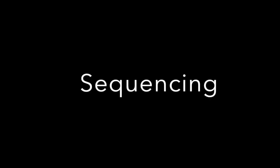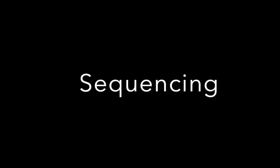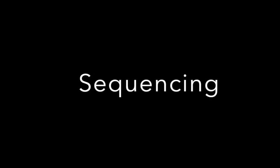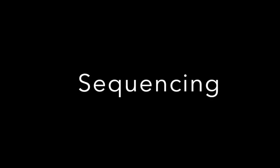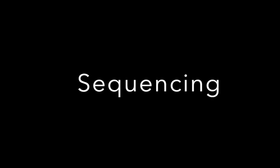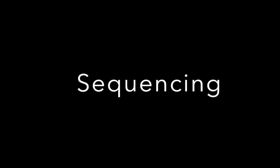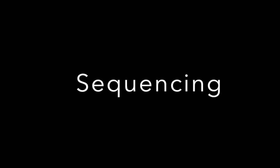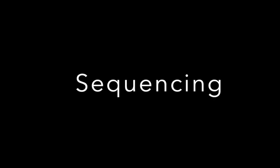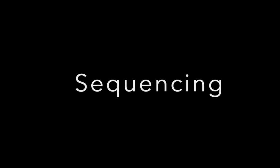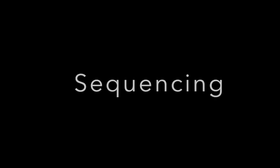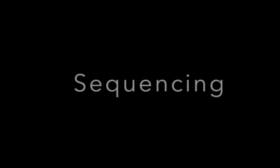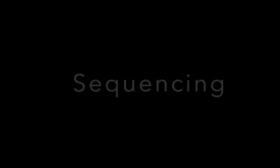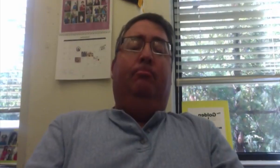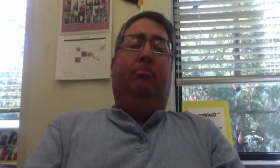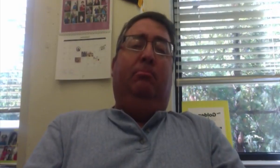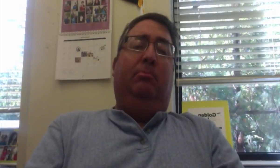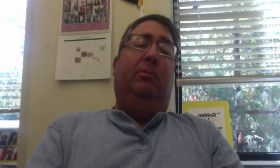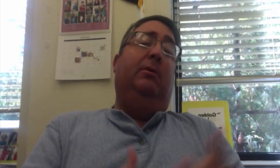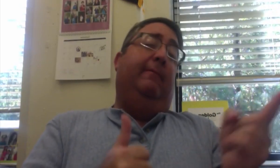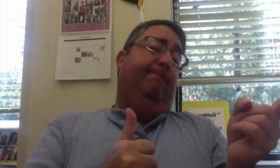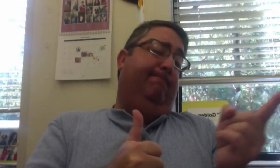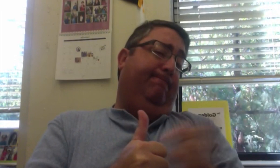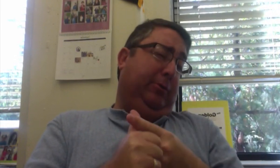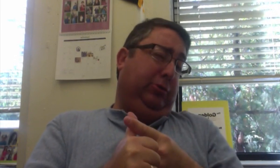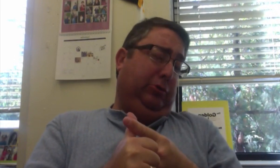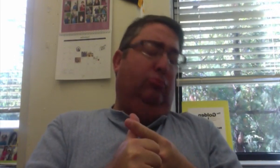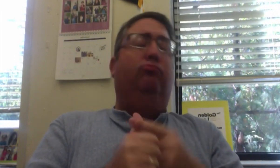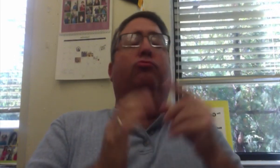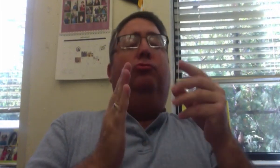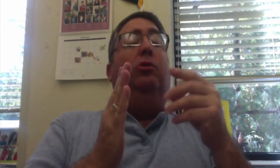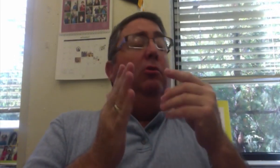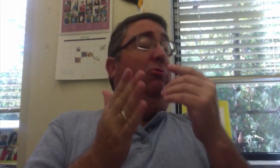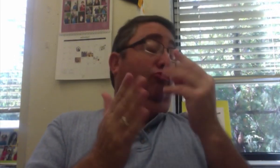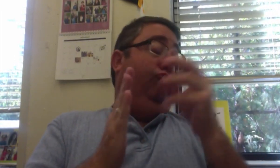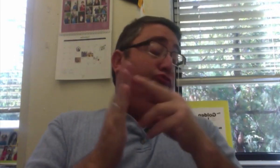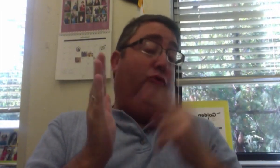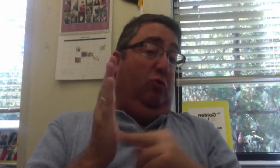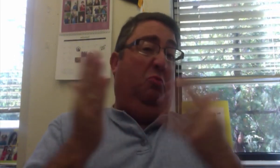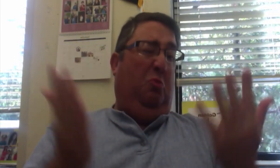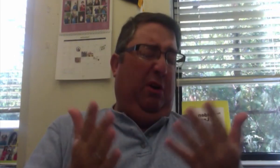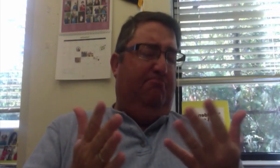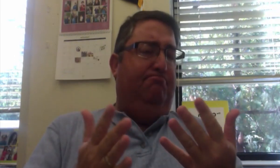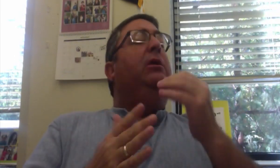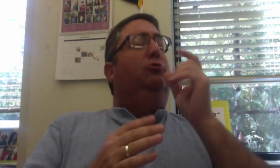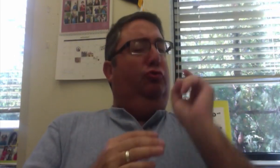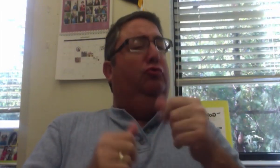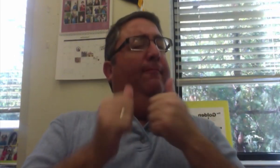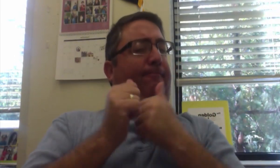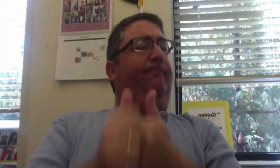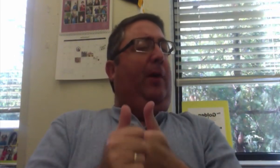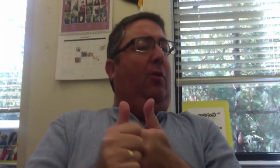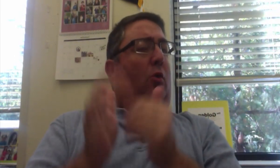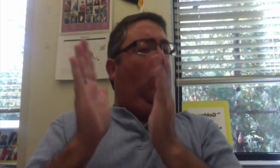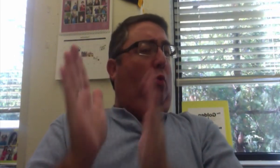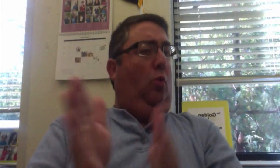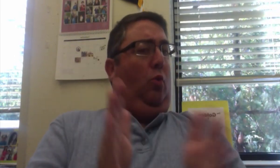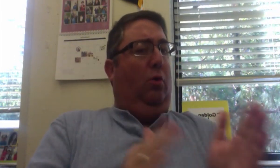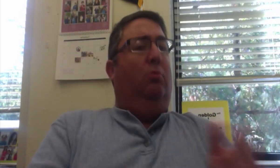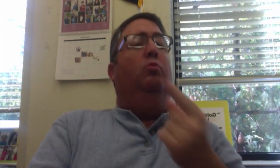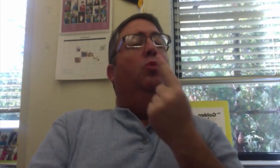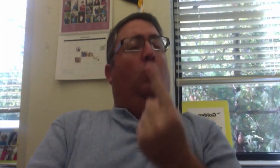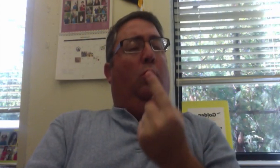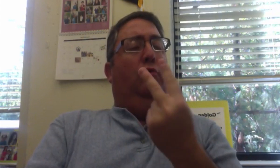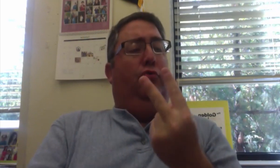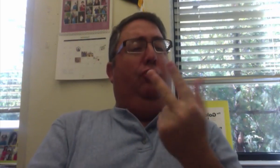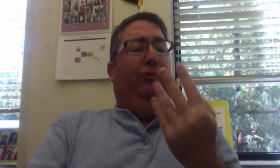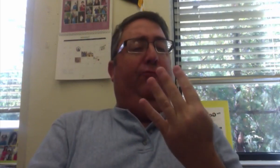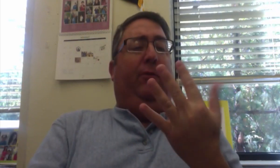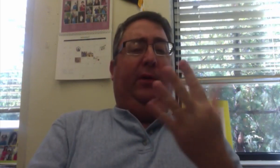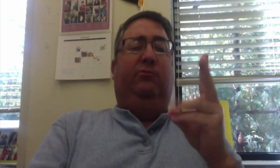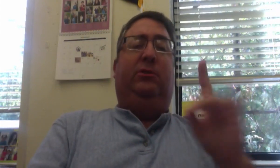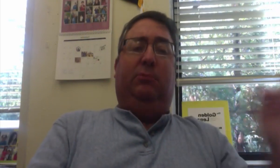First, of course, is that the story should follow the order -- 1, 2, 3, 4, 5, 6, 7, 8, 9, 10.